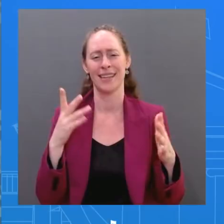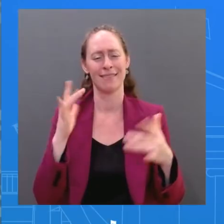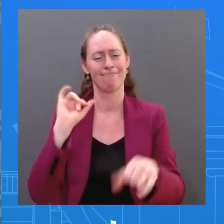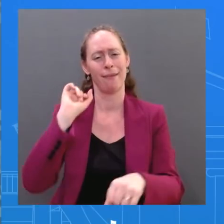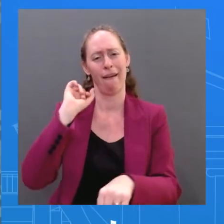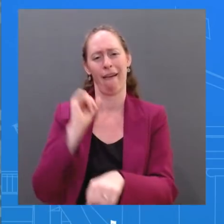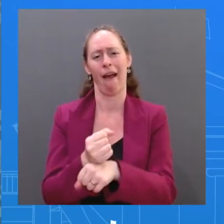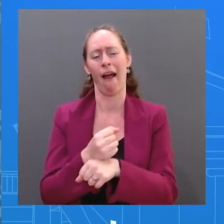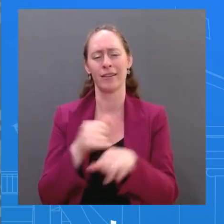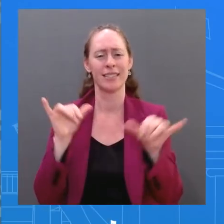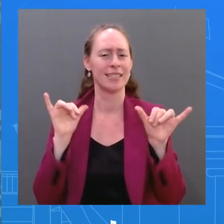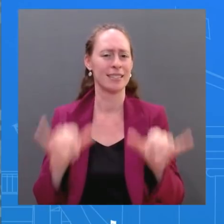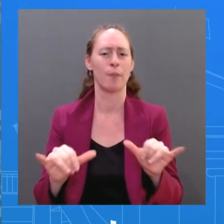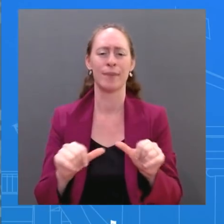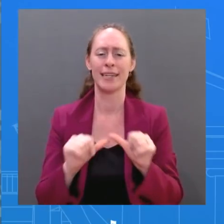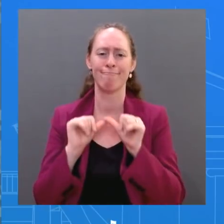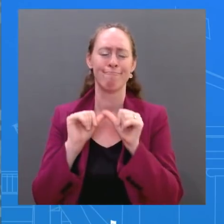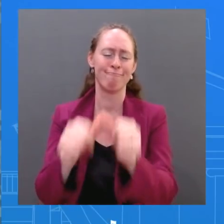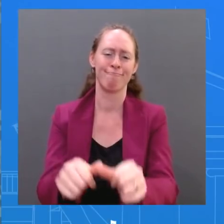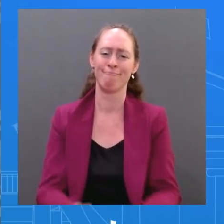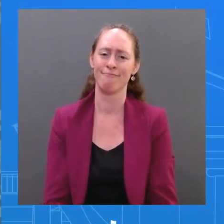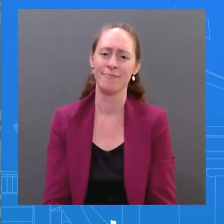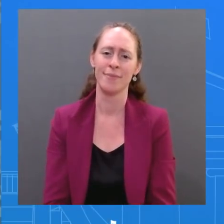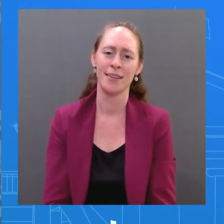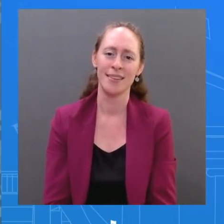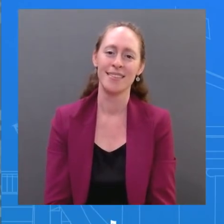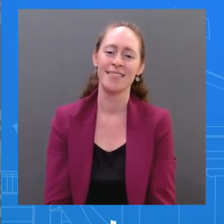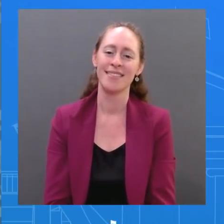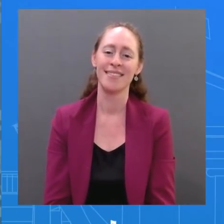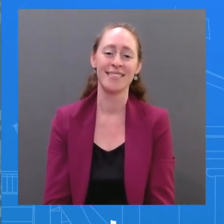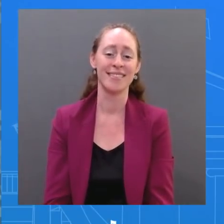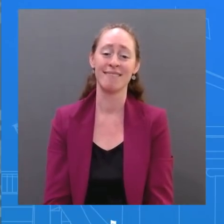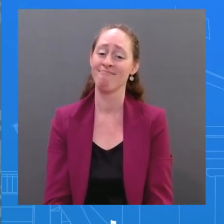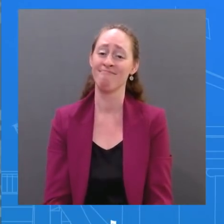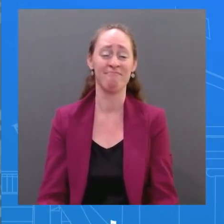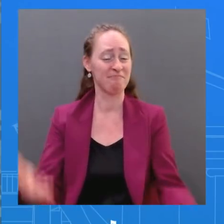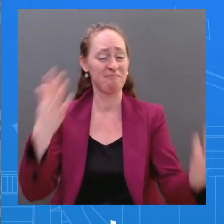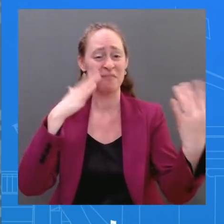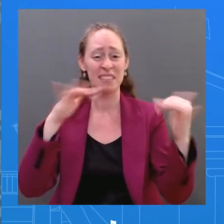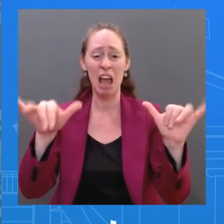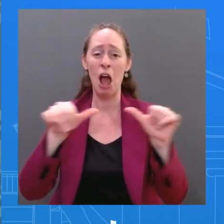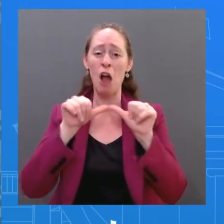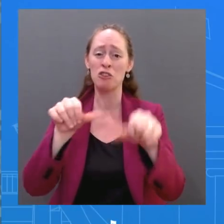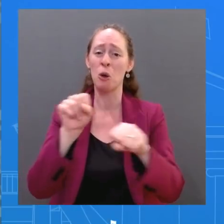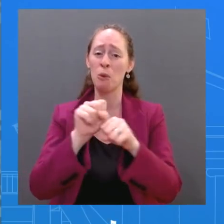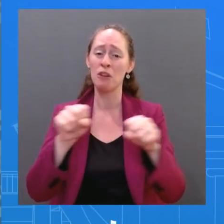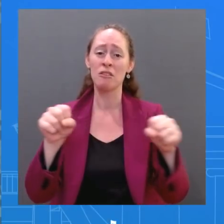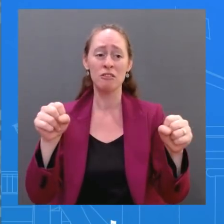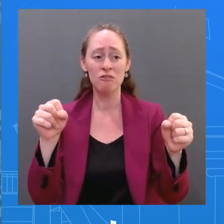on everything that they're going to work on together to push American's intr- -- America's interest, and also what --